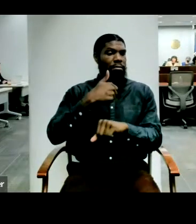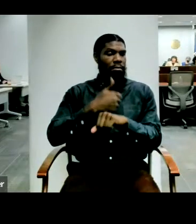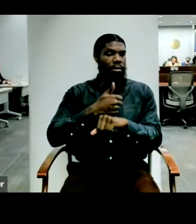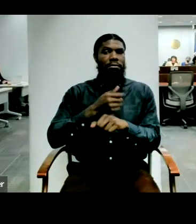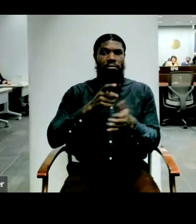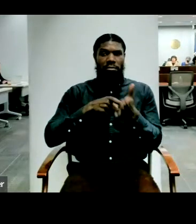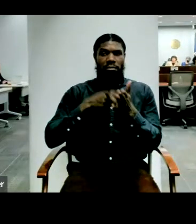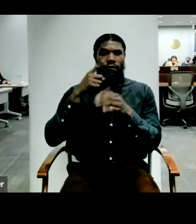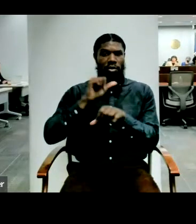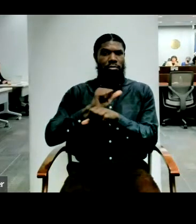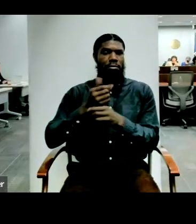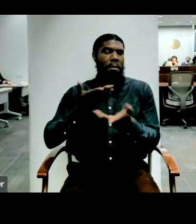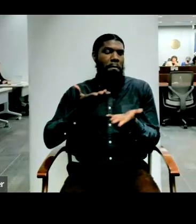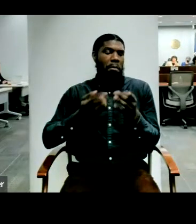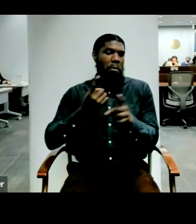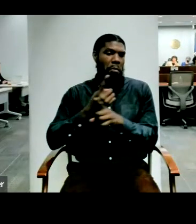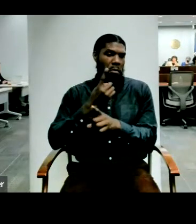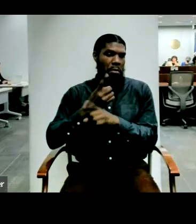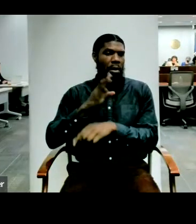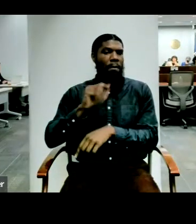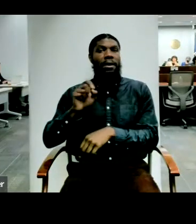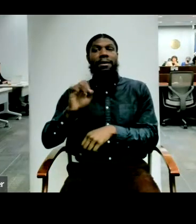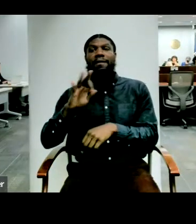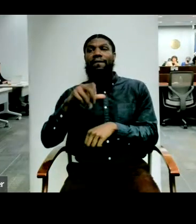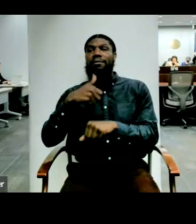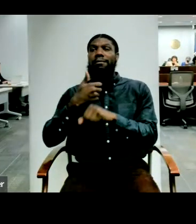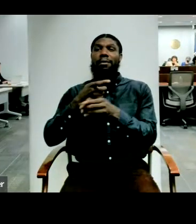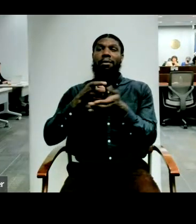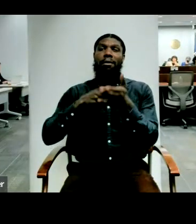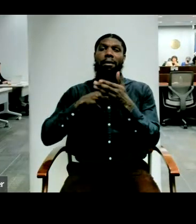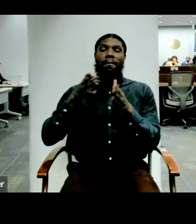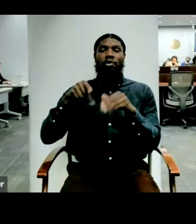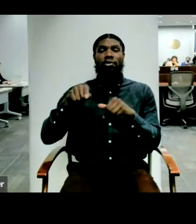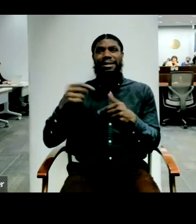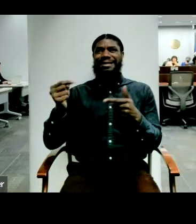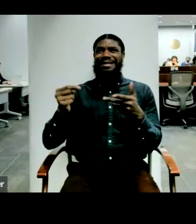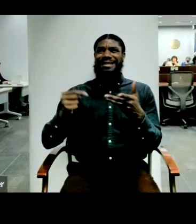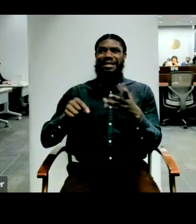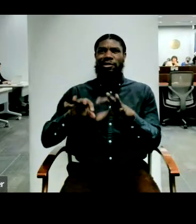If you are saying a person needs this degree or that degree not necessary for the job,